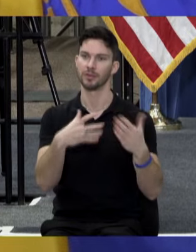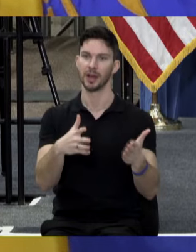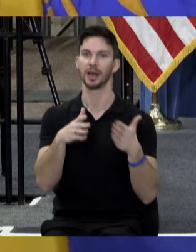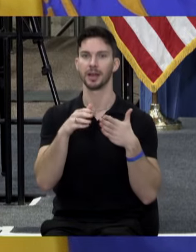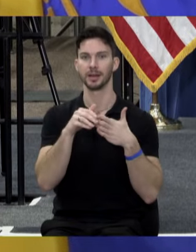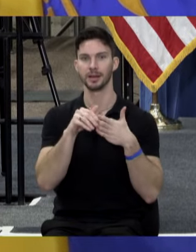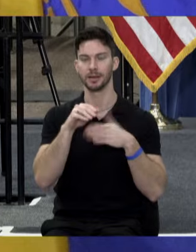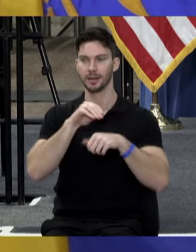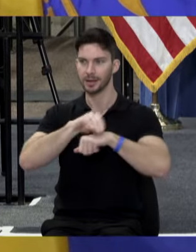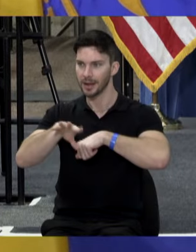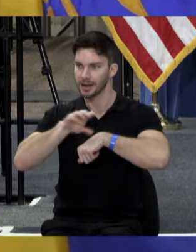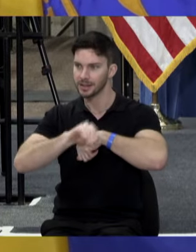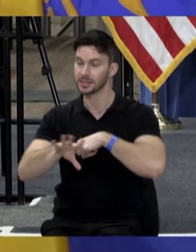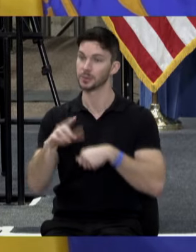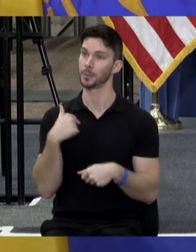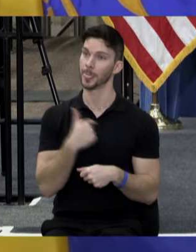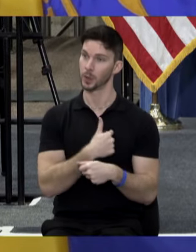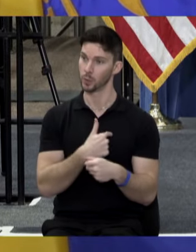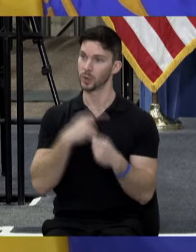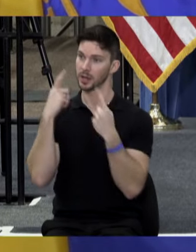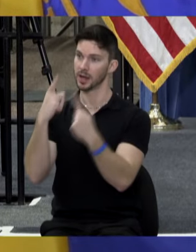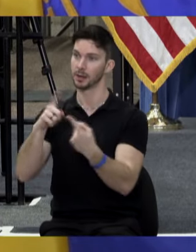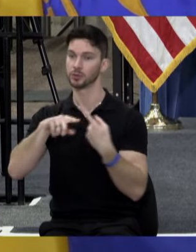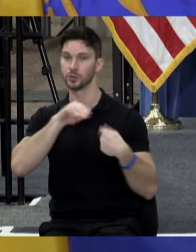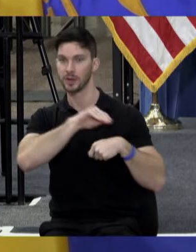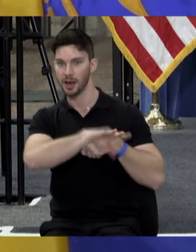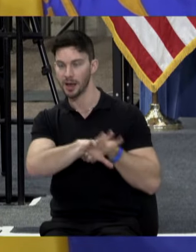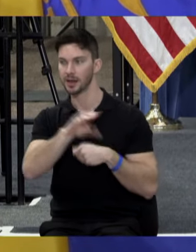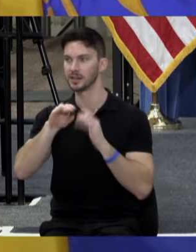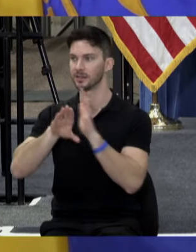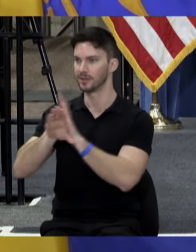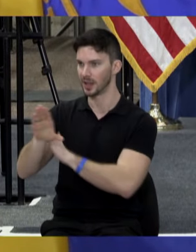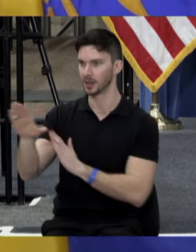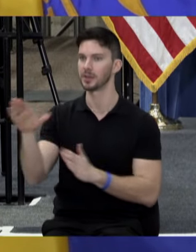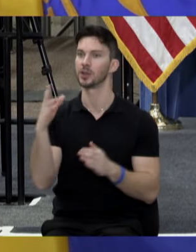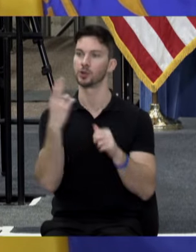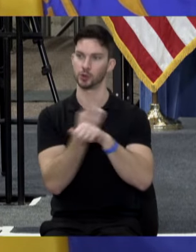We aim to guide and inform the development and usage of these tools.